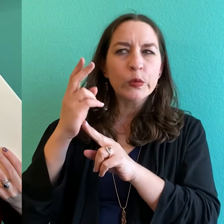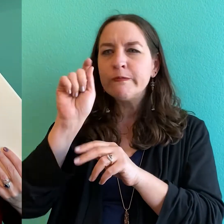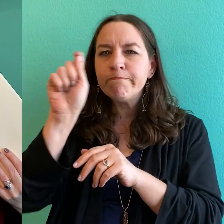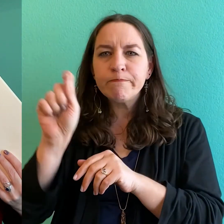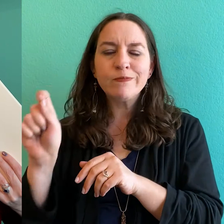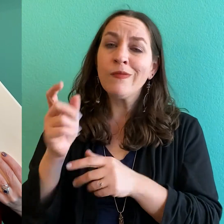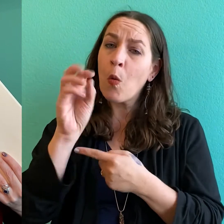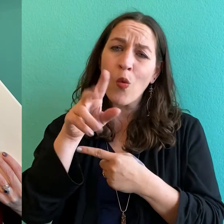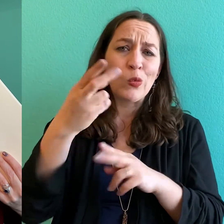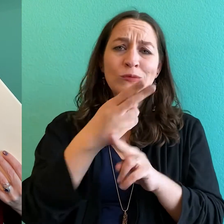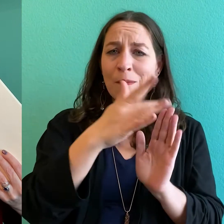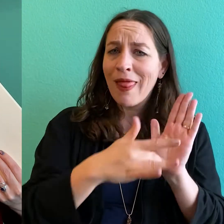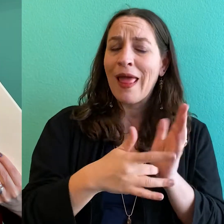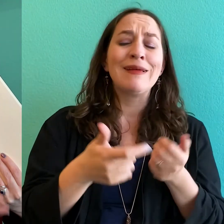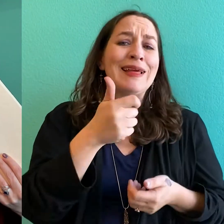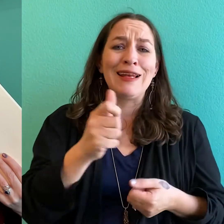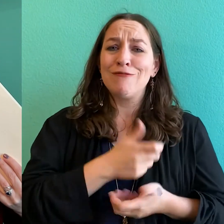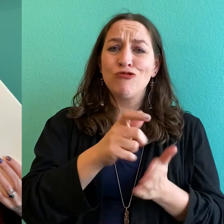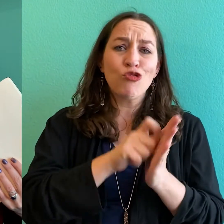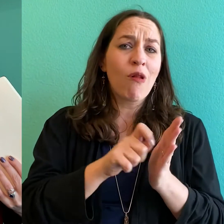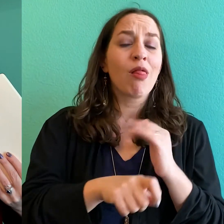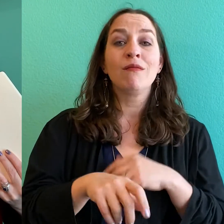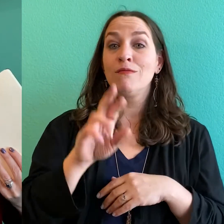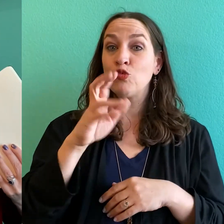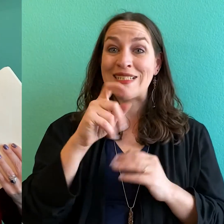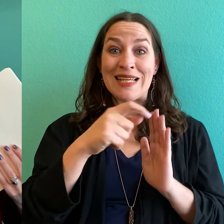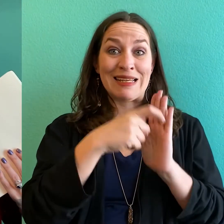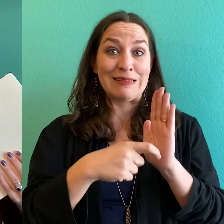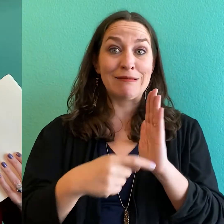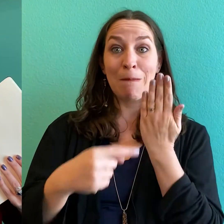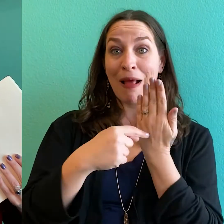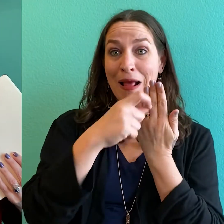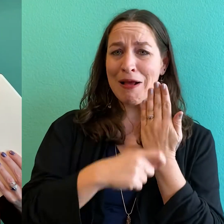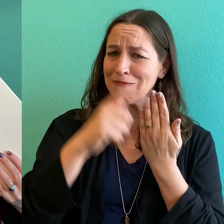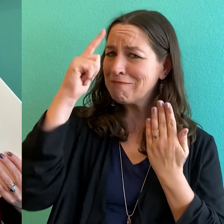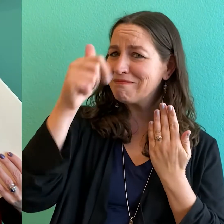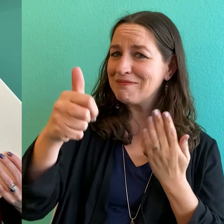But you can use a blank sheet of paper or any kind of journal or the back of a receipt if that's what's easiest for you.